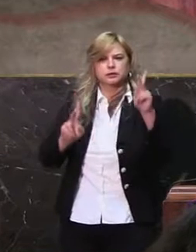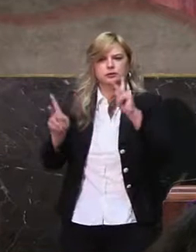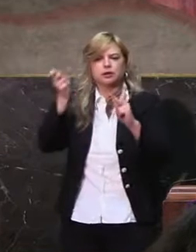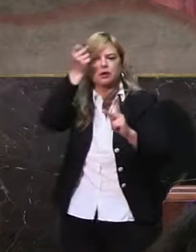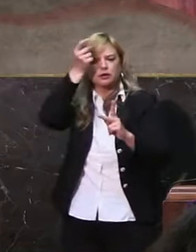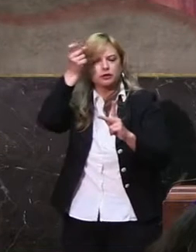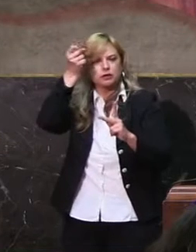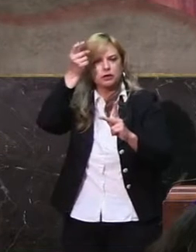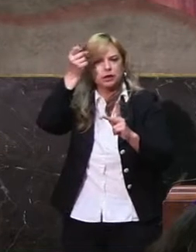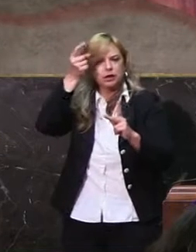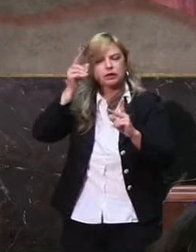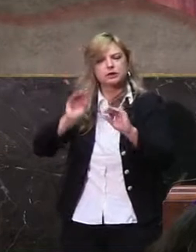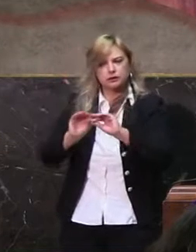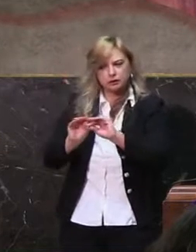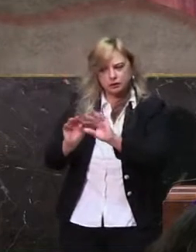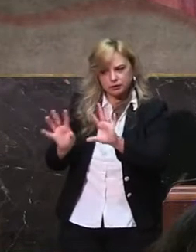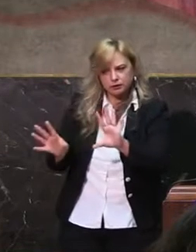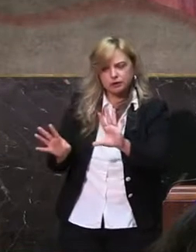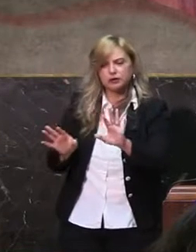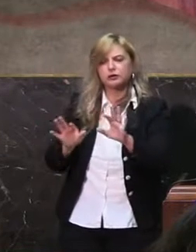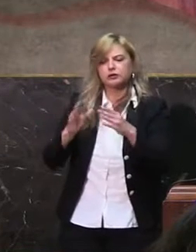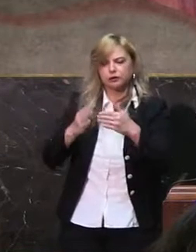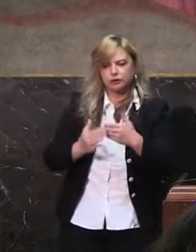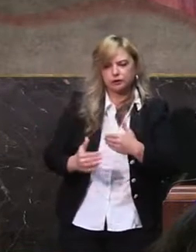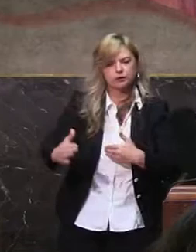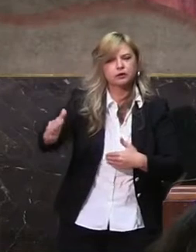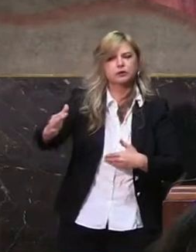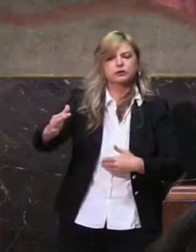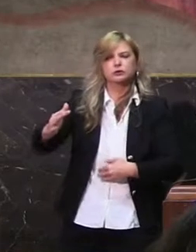a little bit better going forward